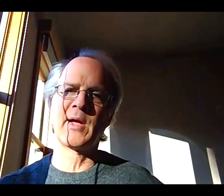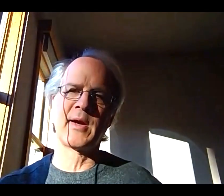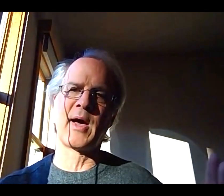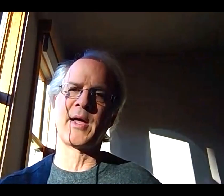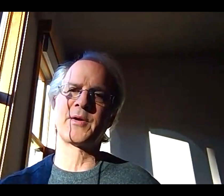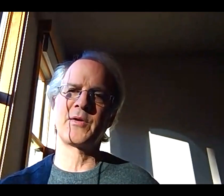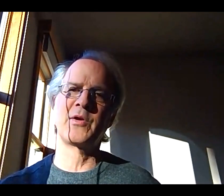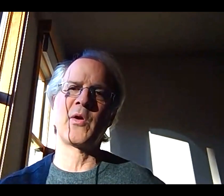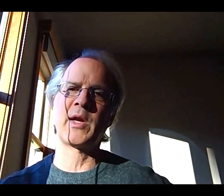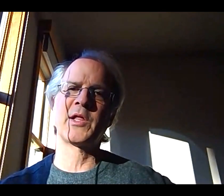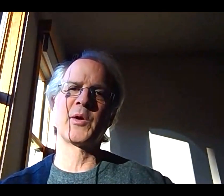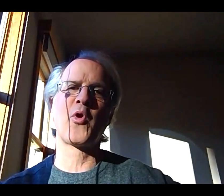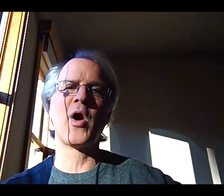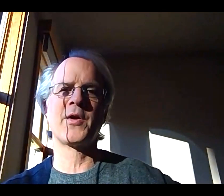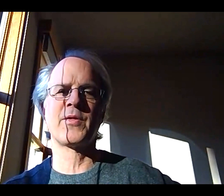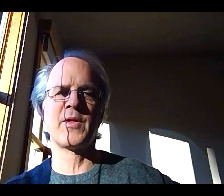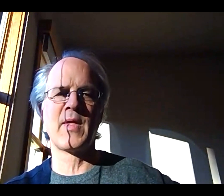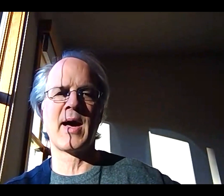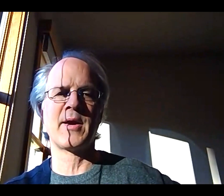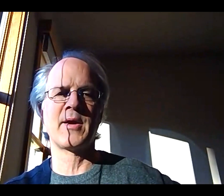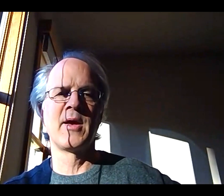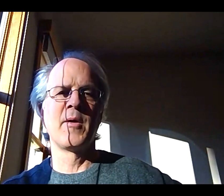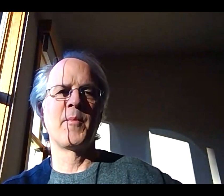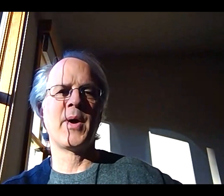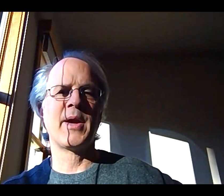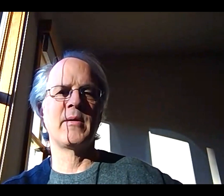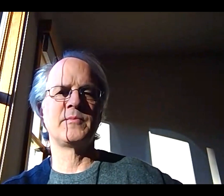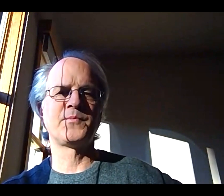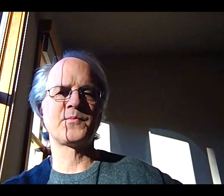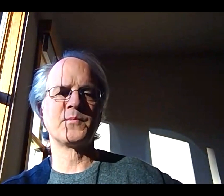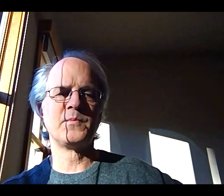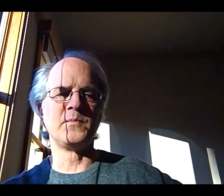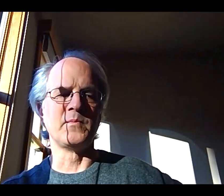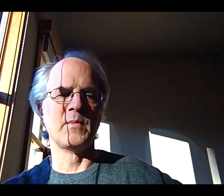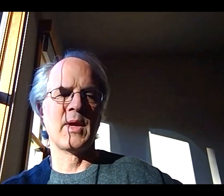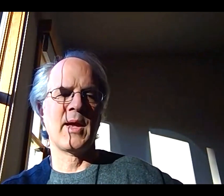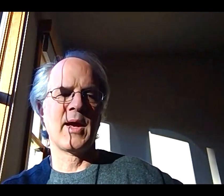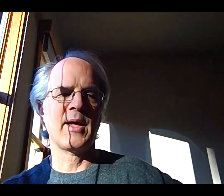and not, you know, anything broader than that.